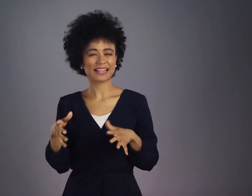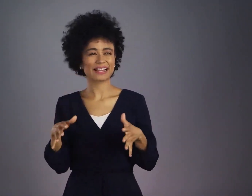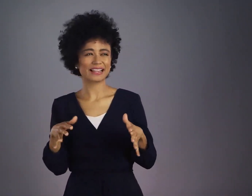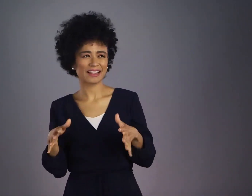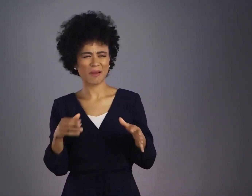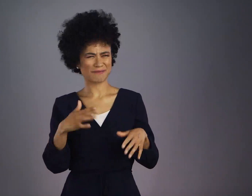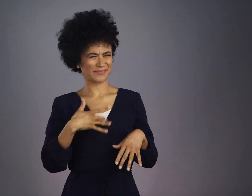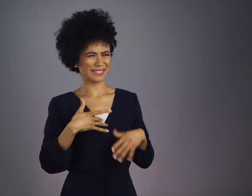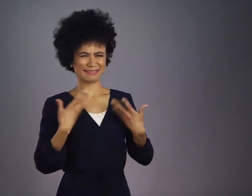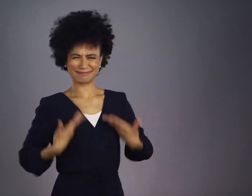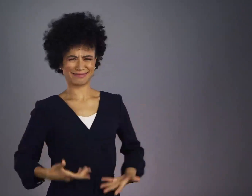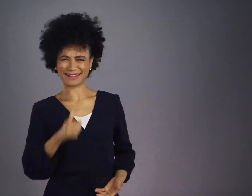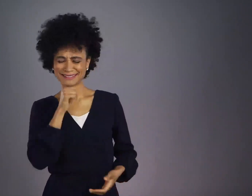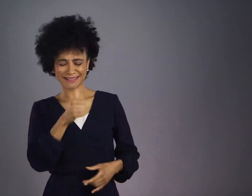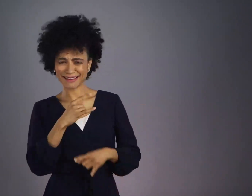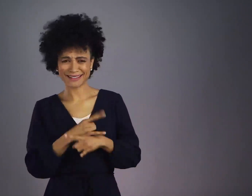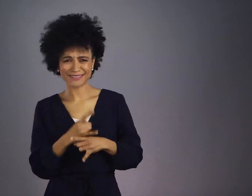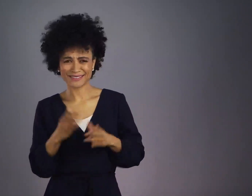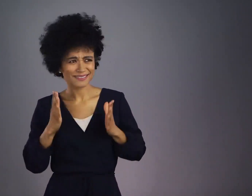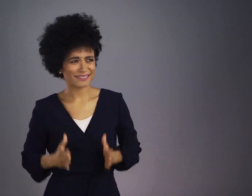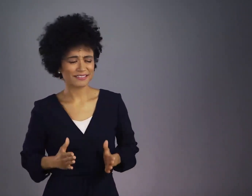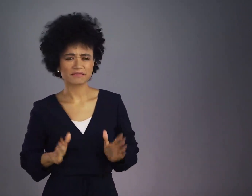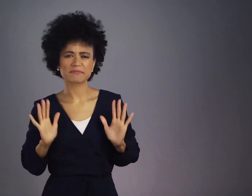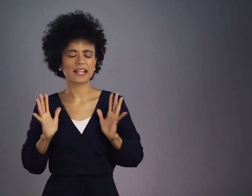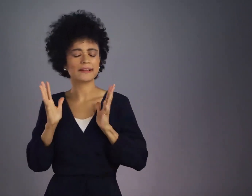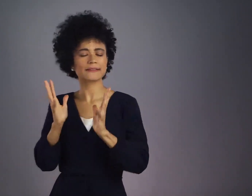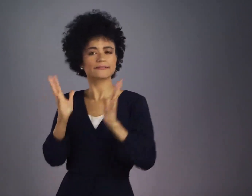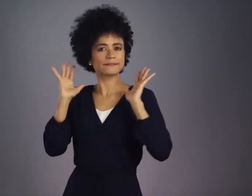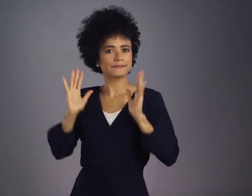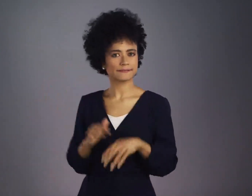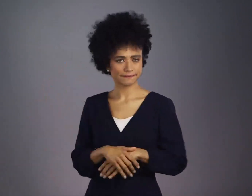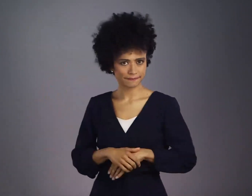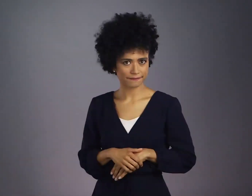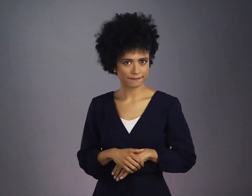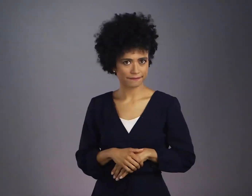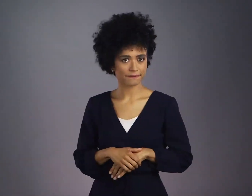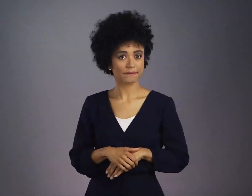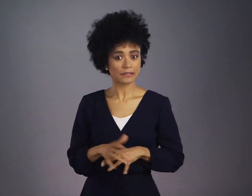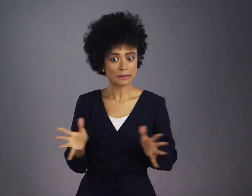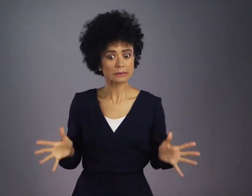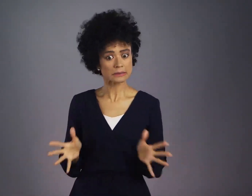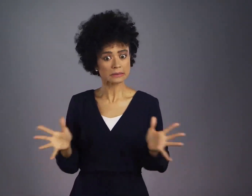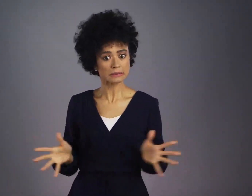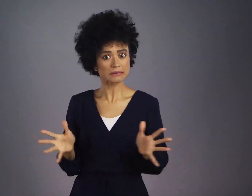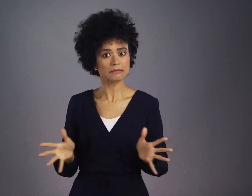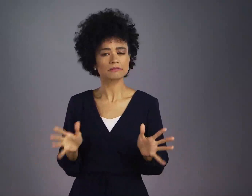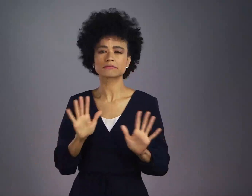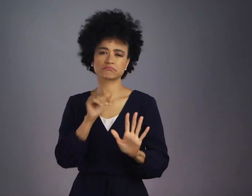If he is lukewarm or thinks he is not an alcoholic, we suggest you leave him alone.